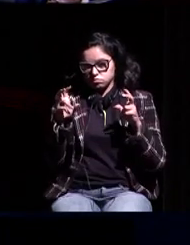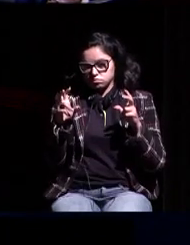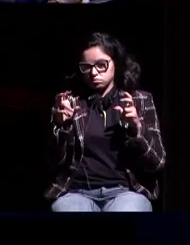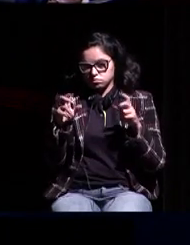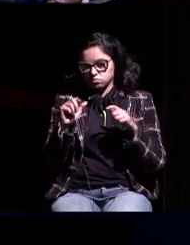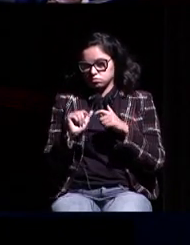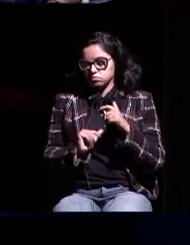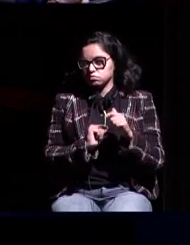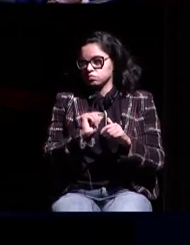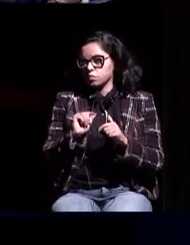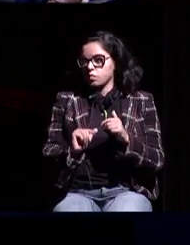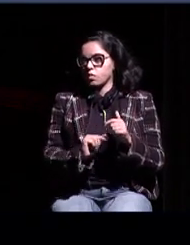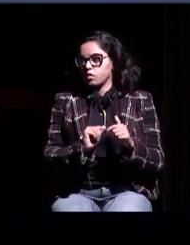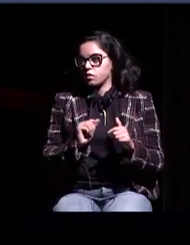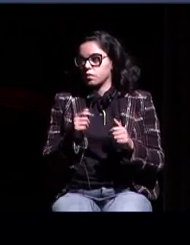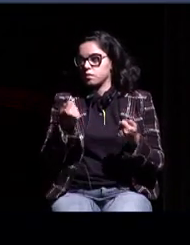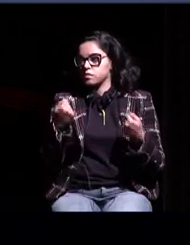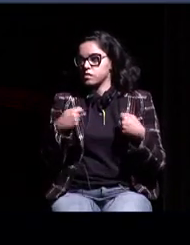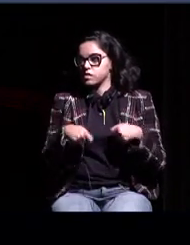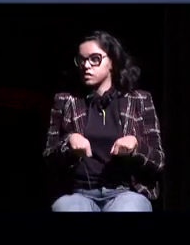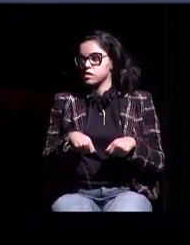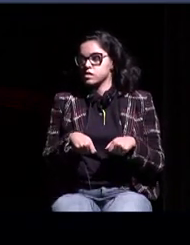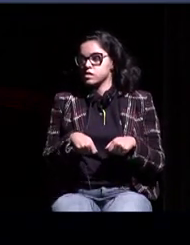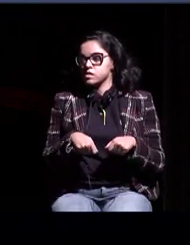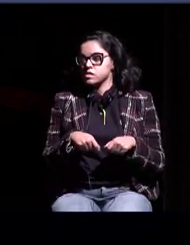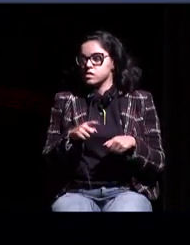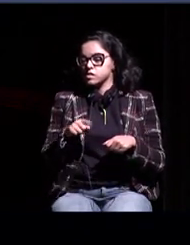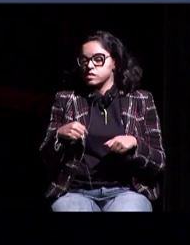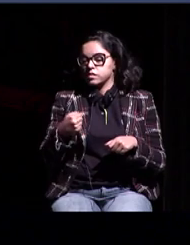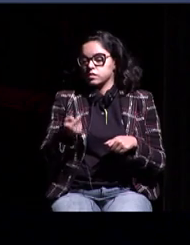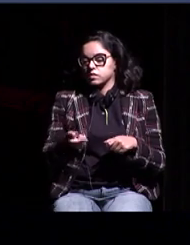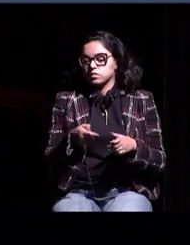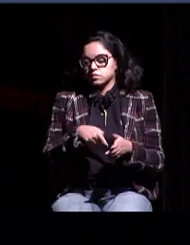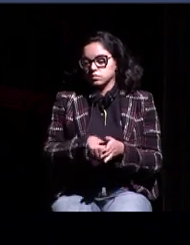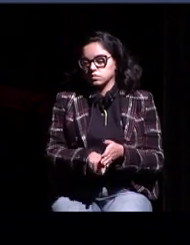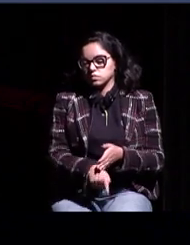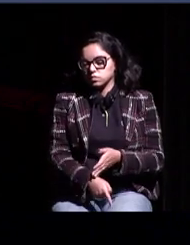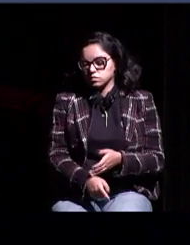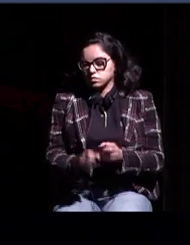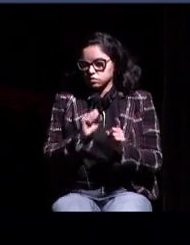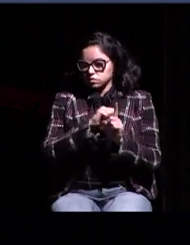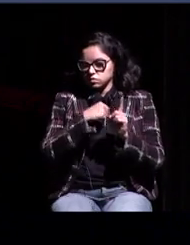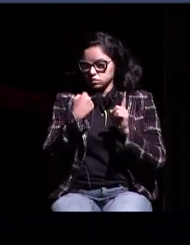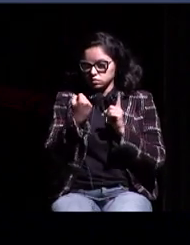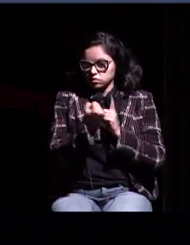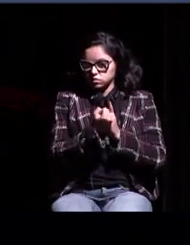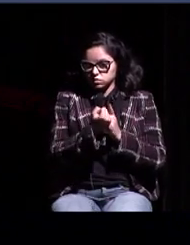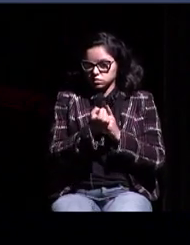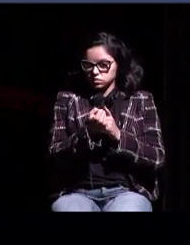beyond social research So we need to look inwardly.